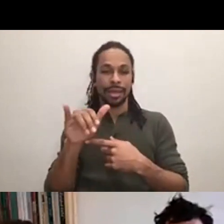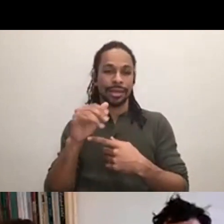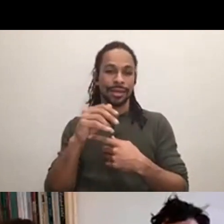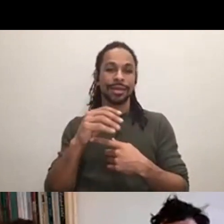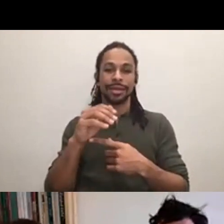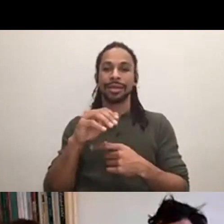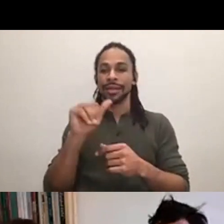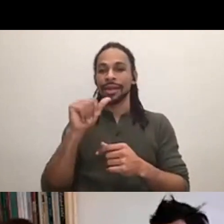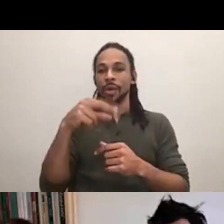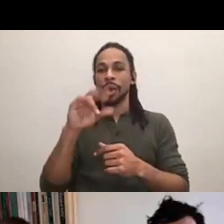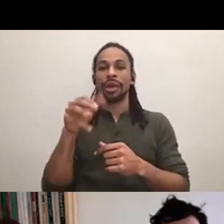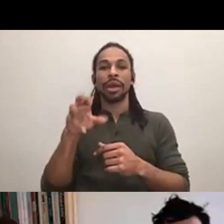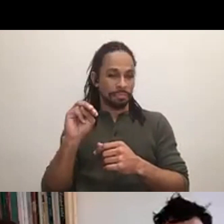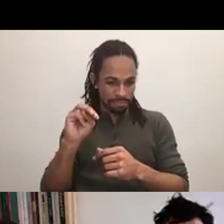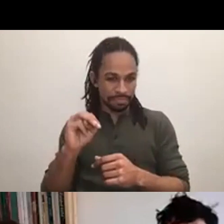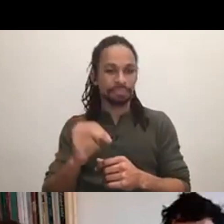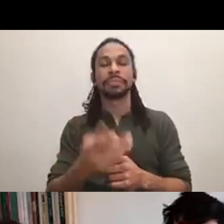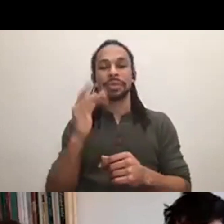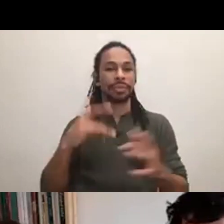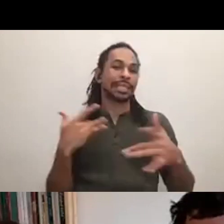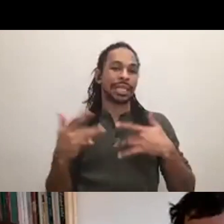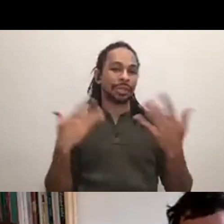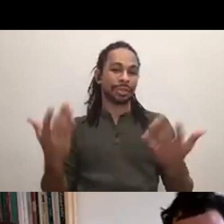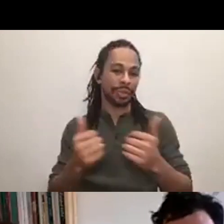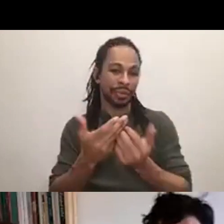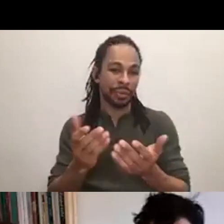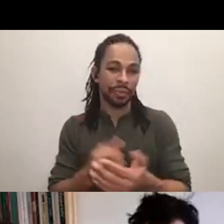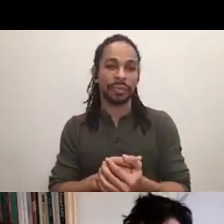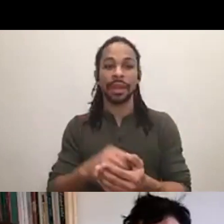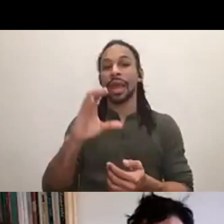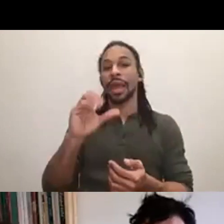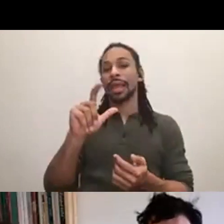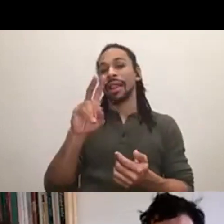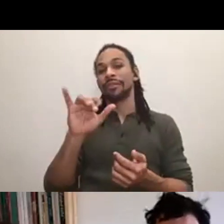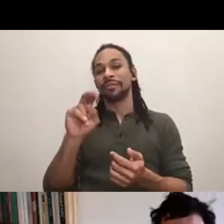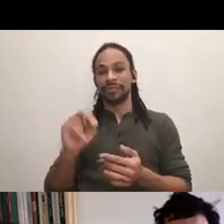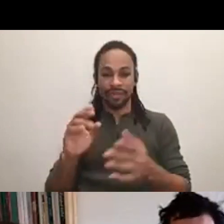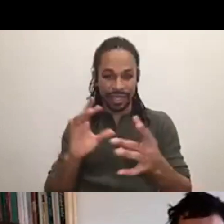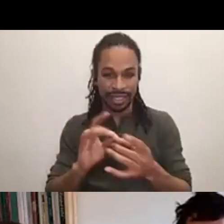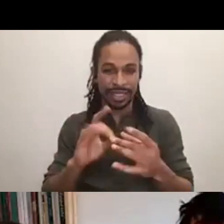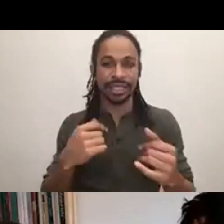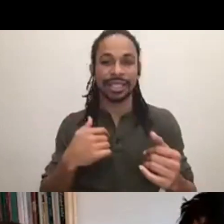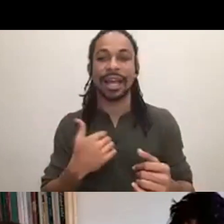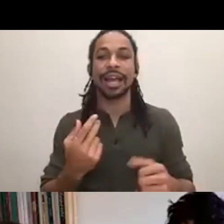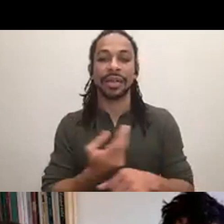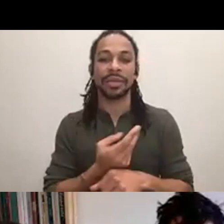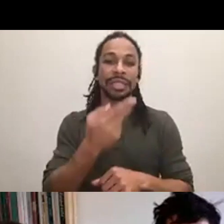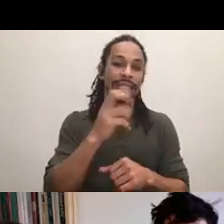to be here with all of you. >> This is Calvin speaking. I use he/him,